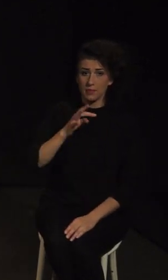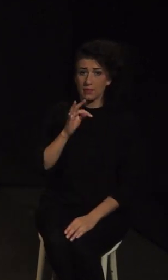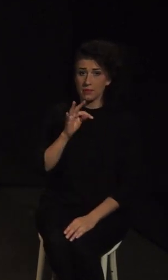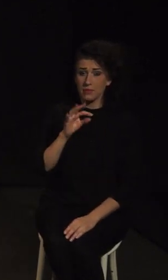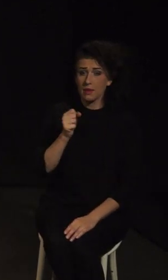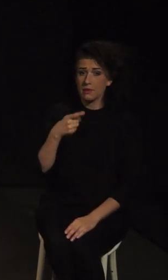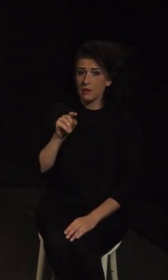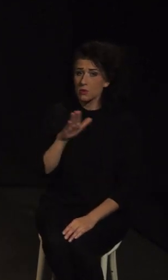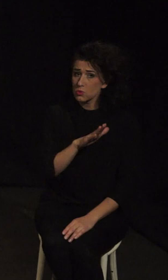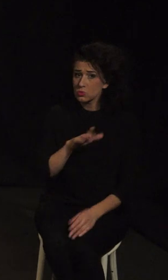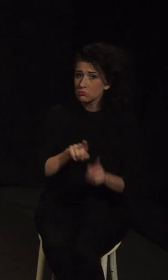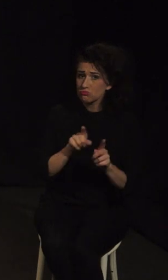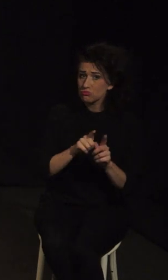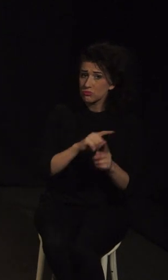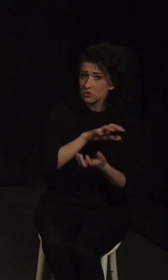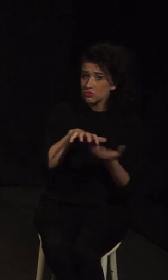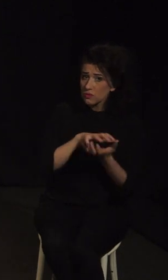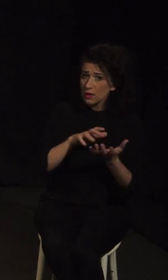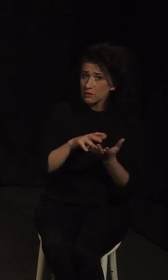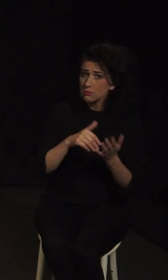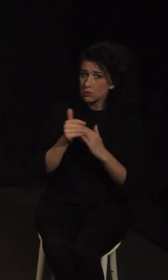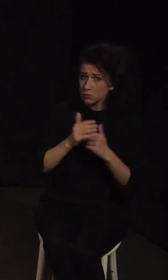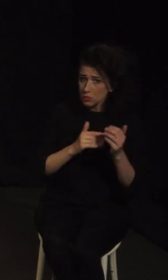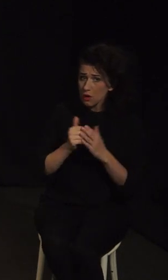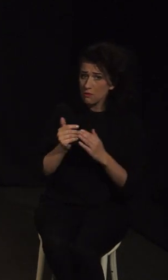in the world created by Mickiewicz.